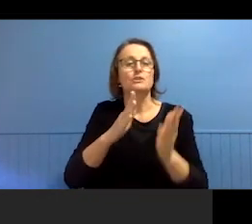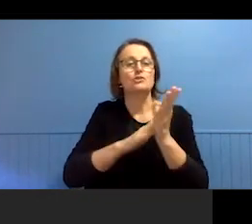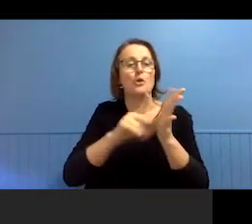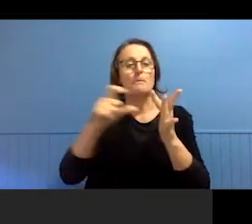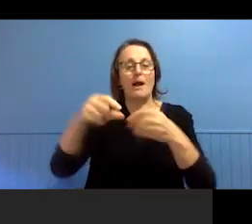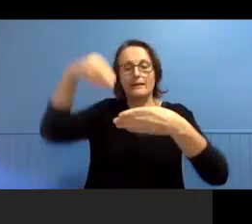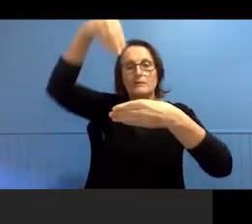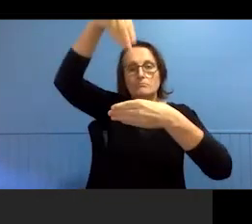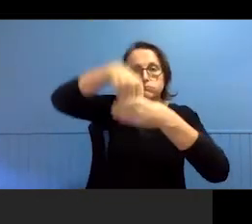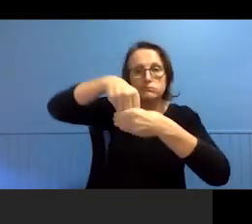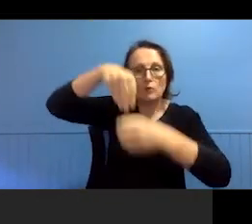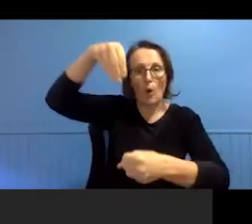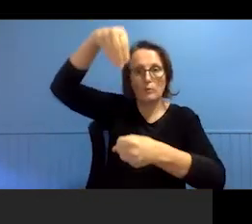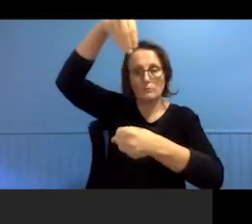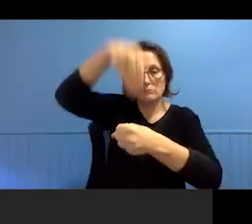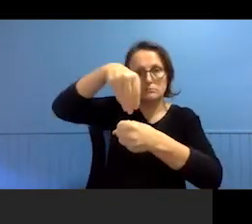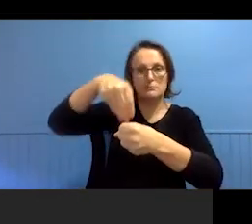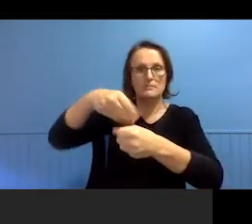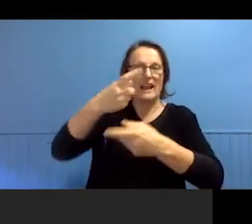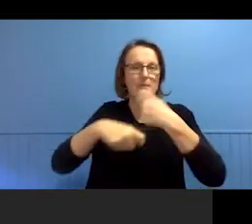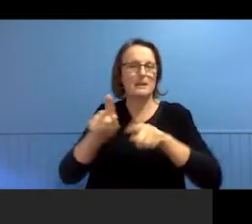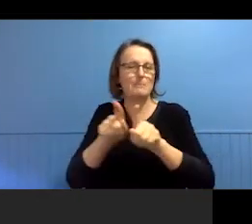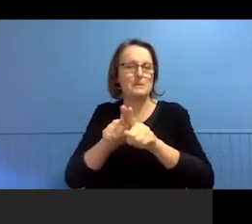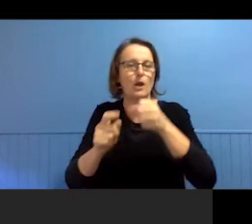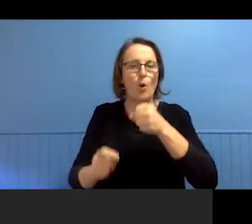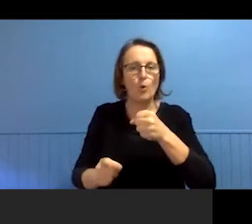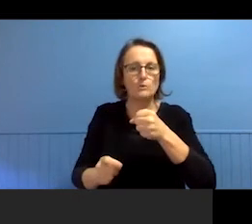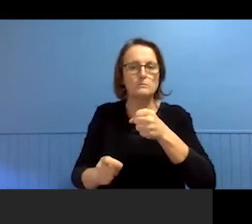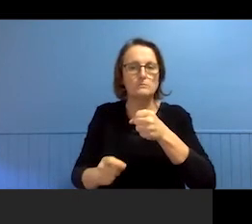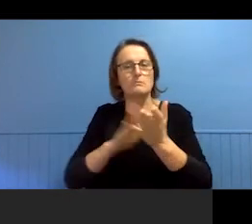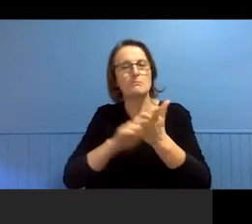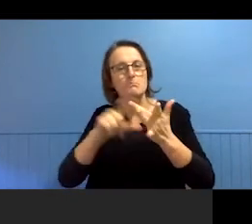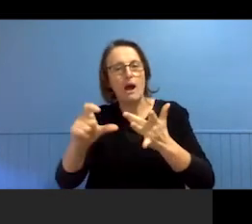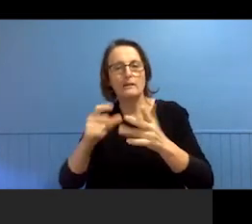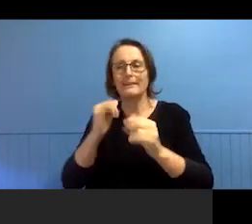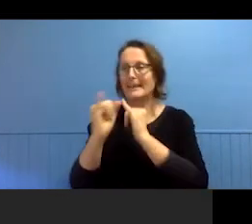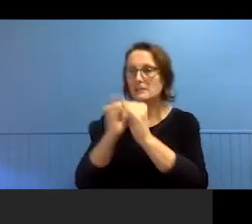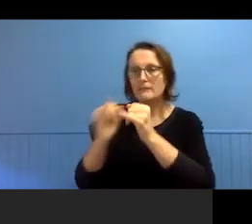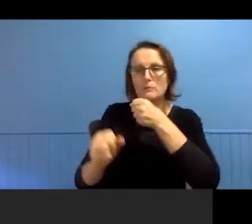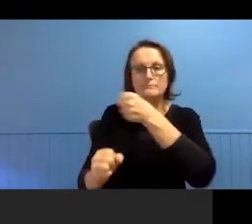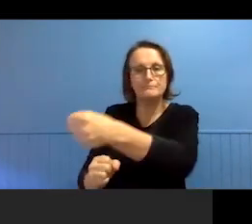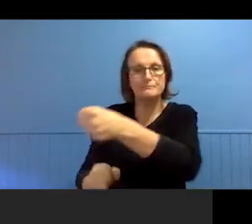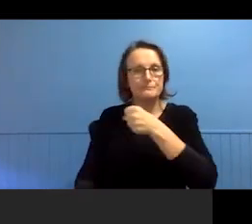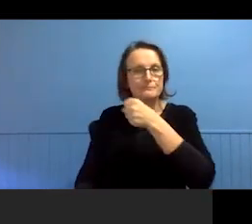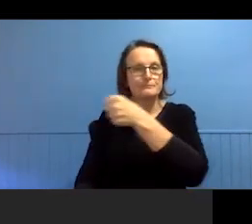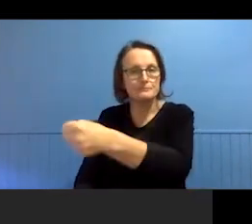top of this mic and it becomes a little hand-held microphone that you can use for interviews or on a stream or anything like that.